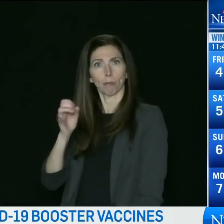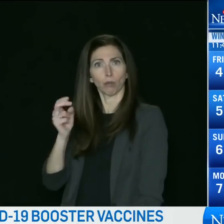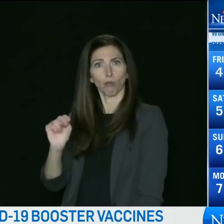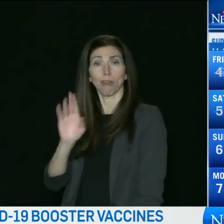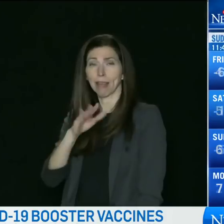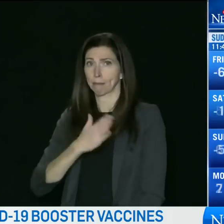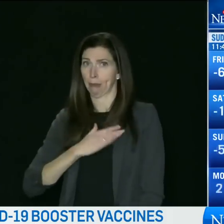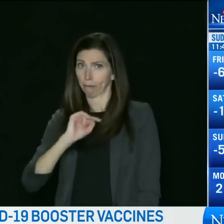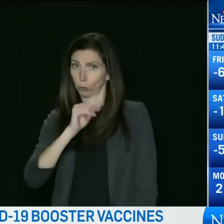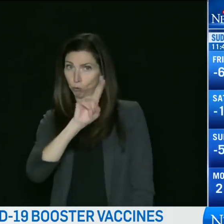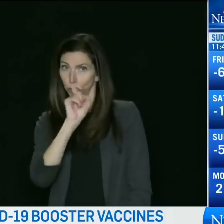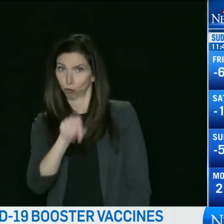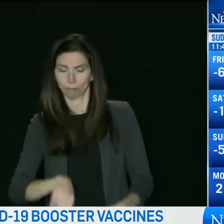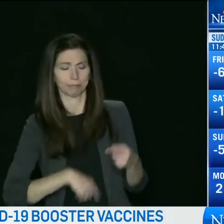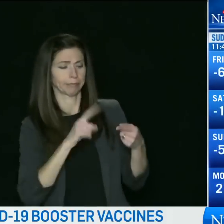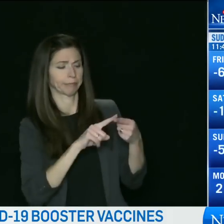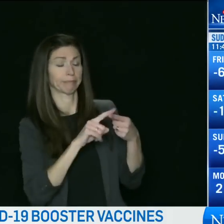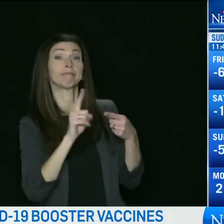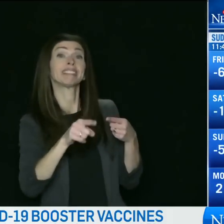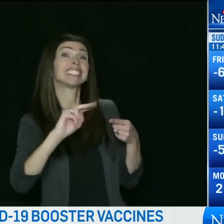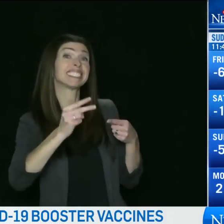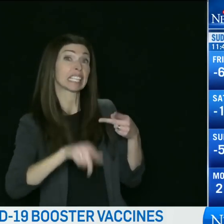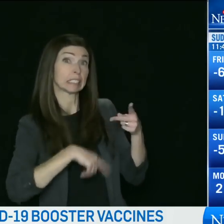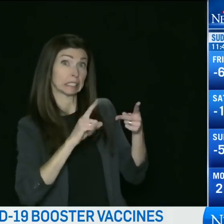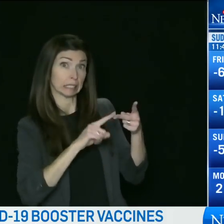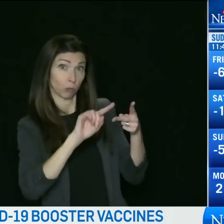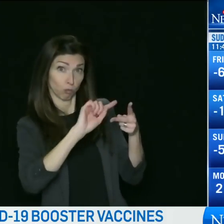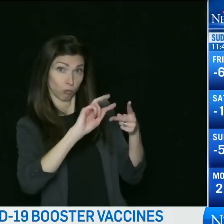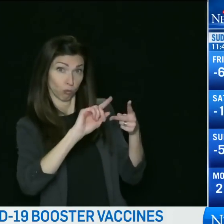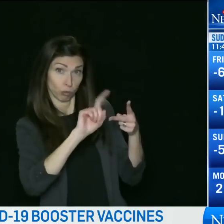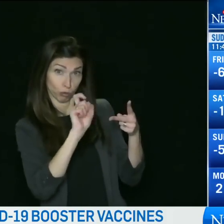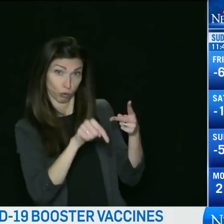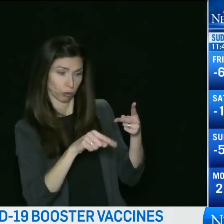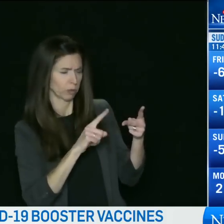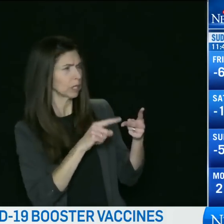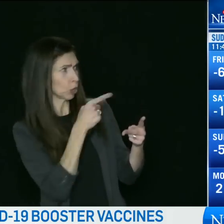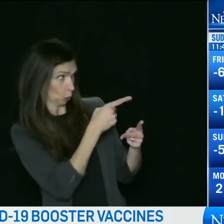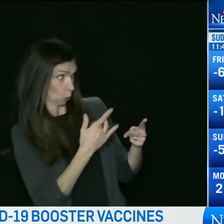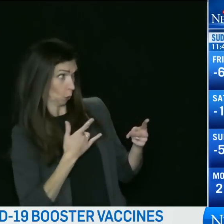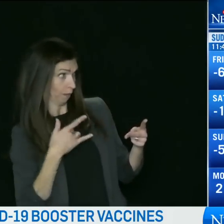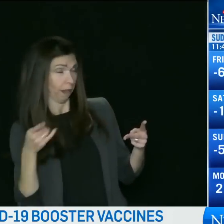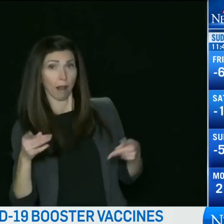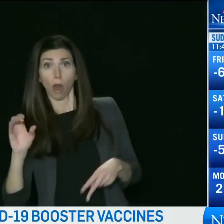SEE A SCENARIO WHERE OMICRON MAY